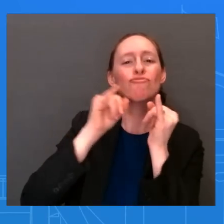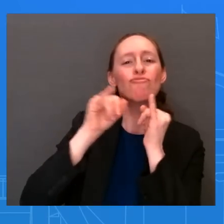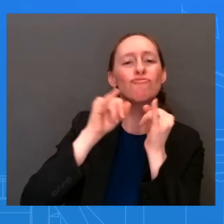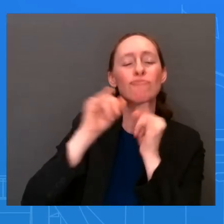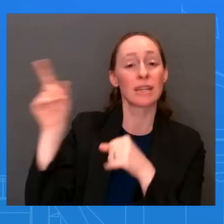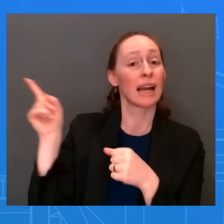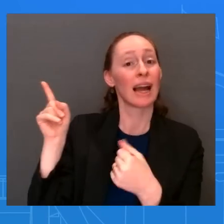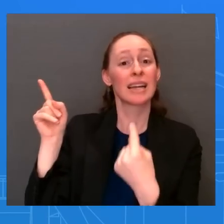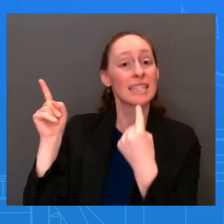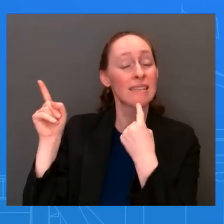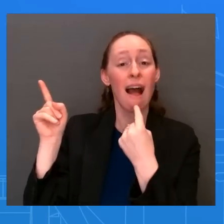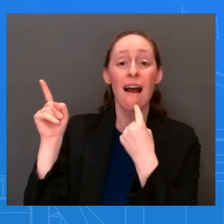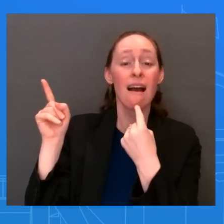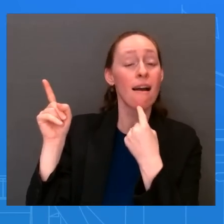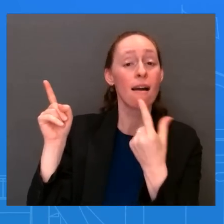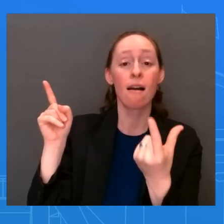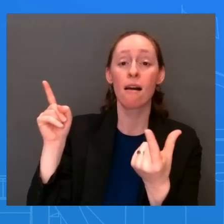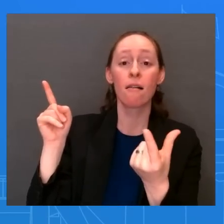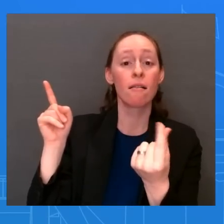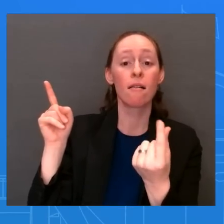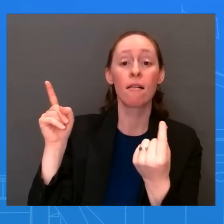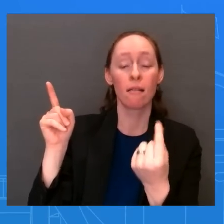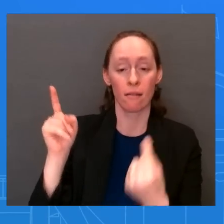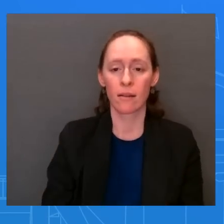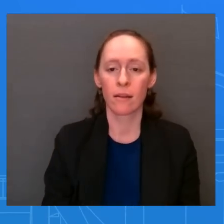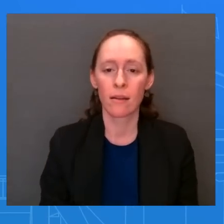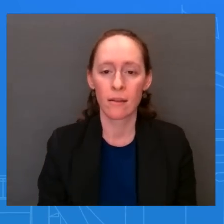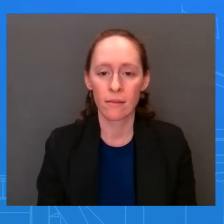He called it "irresponsible." First of all, do you think it was proper